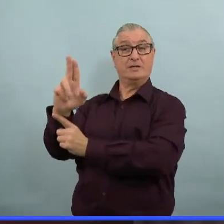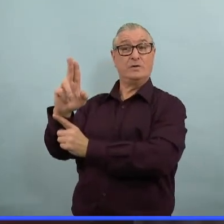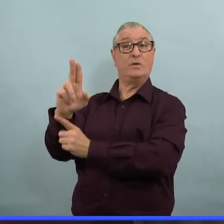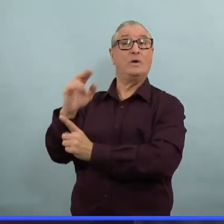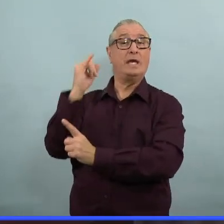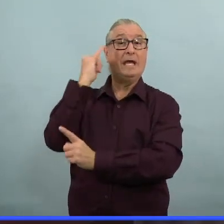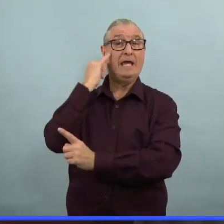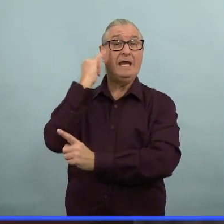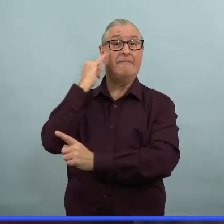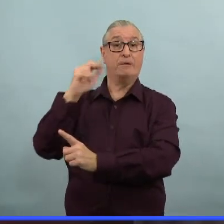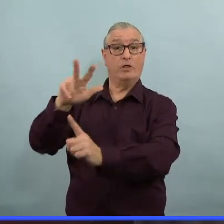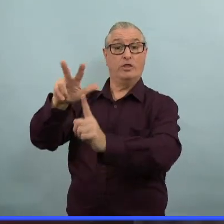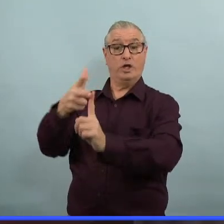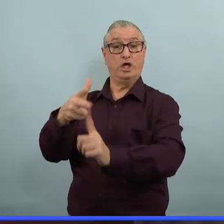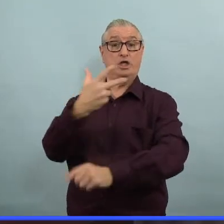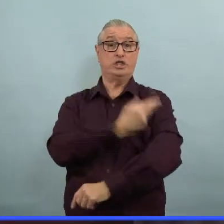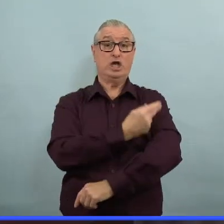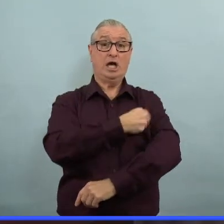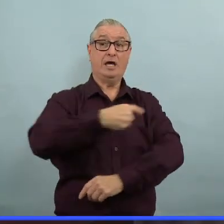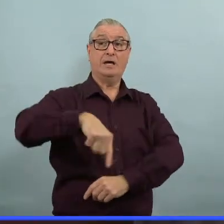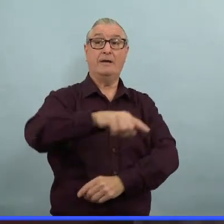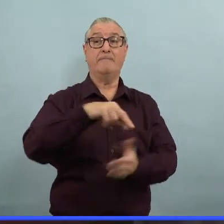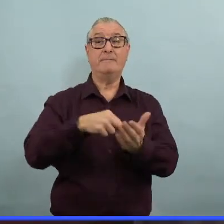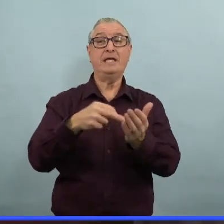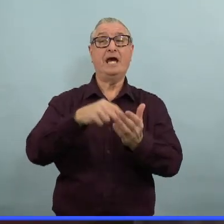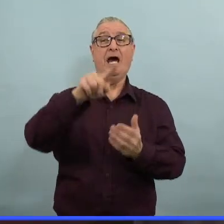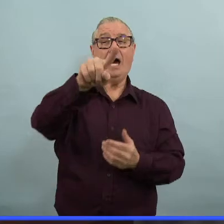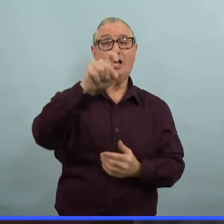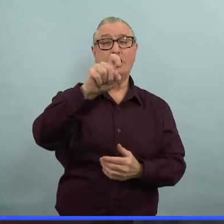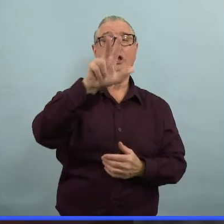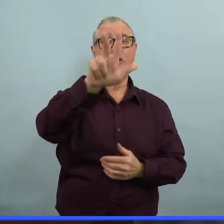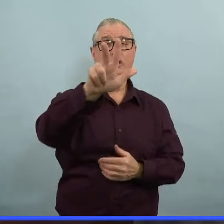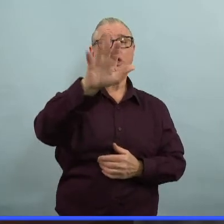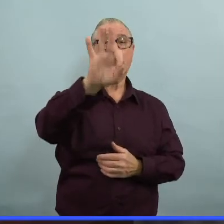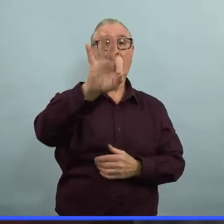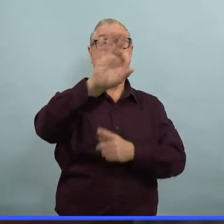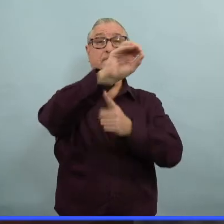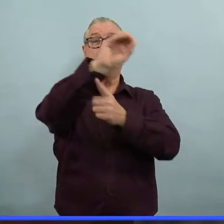i want to thank manitobans who have made personal professional and financial sacrifices